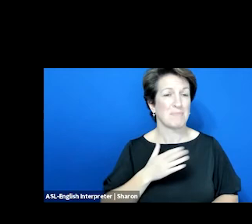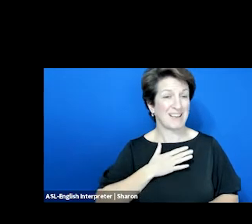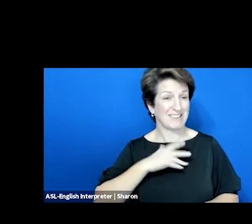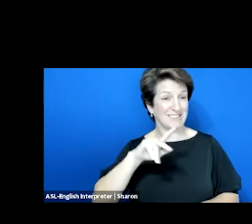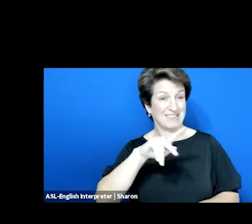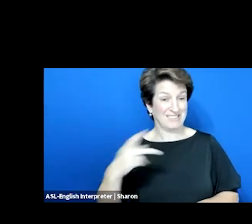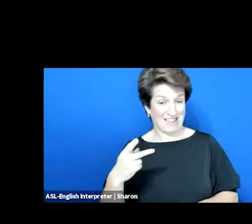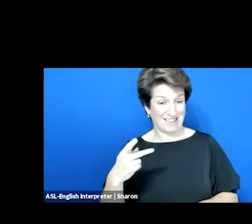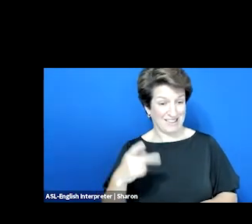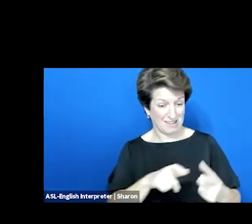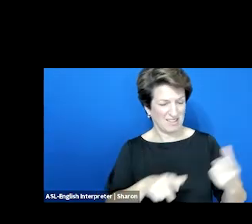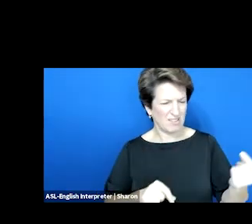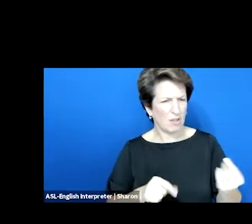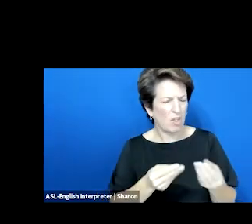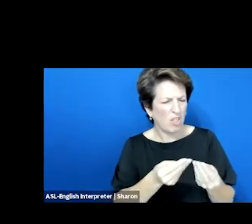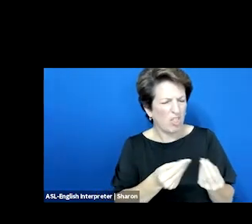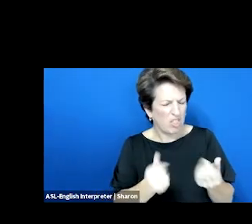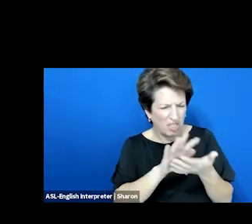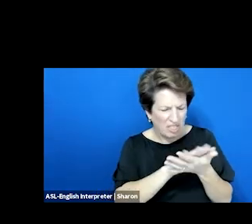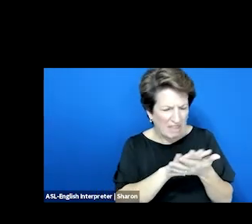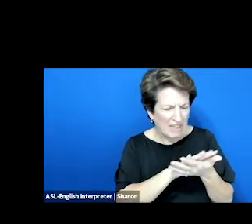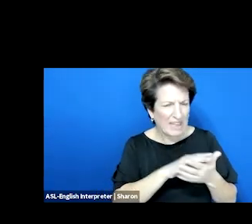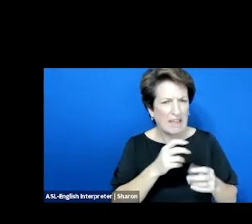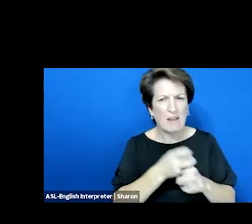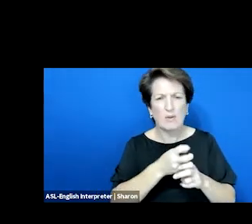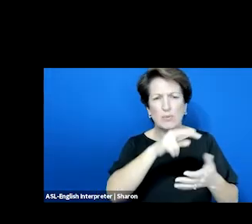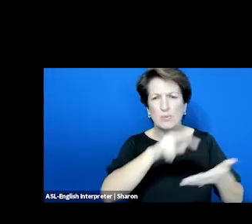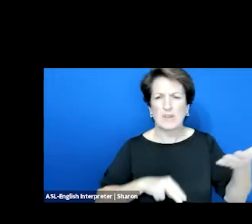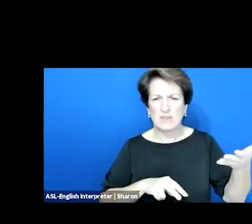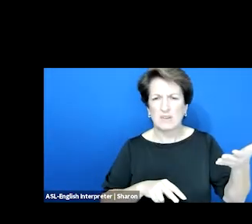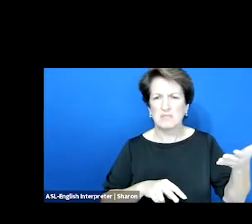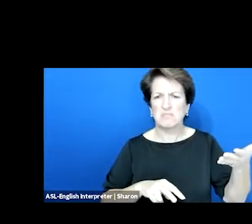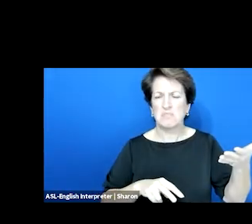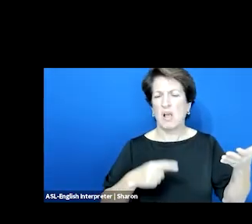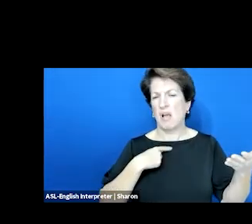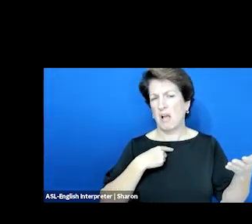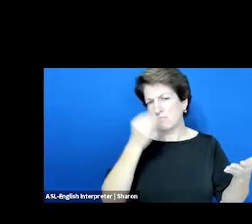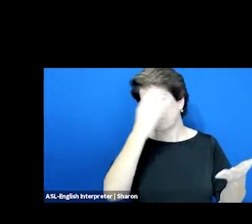receipt without a QR code.